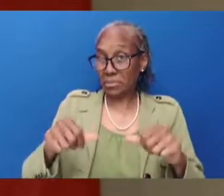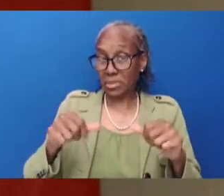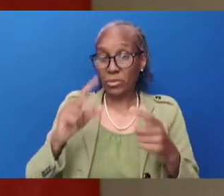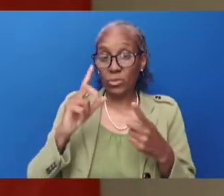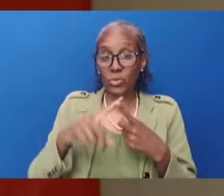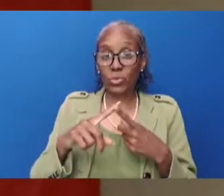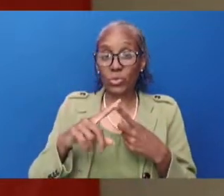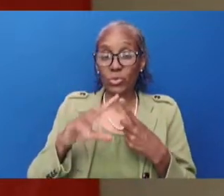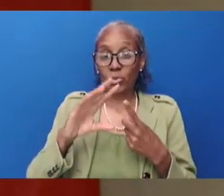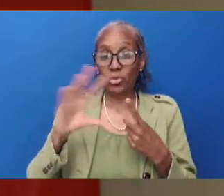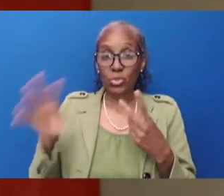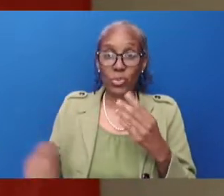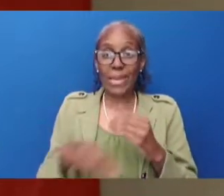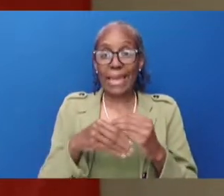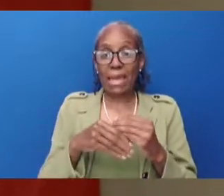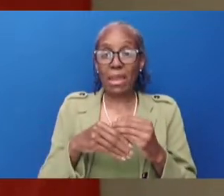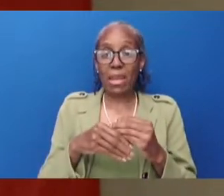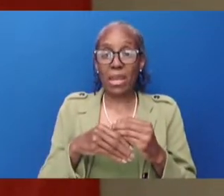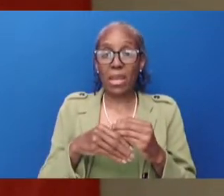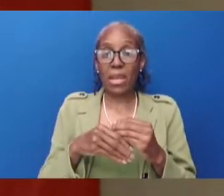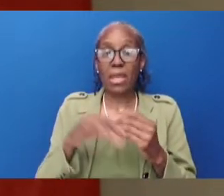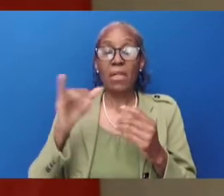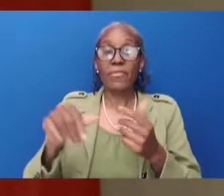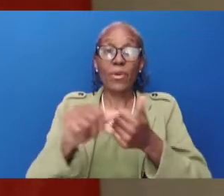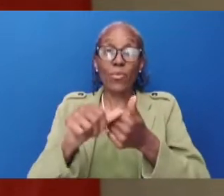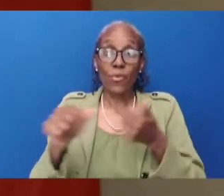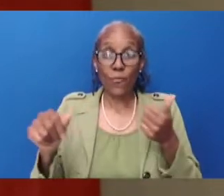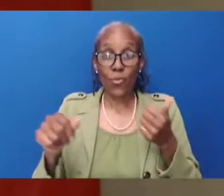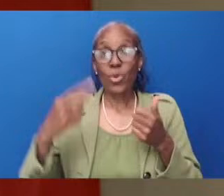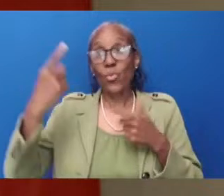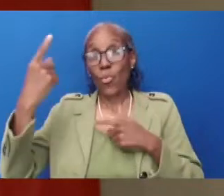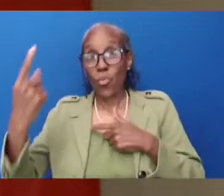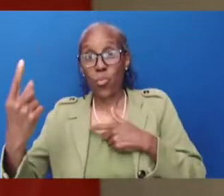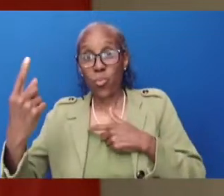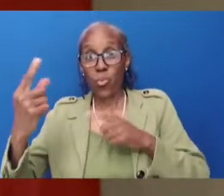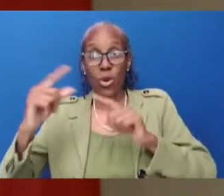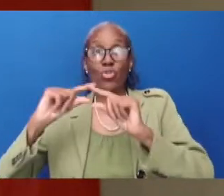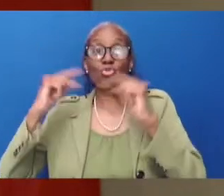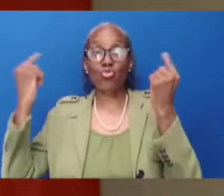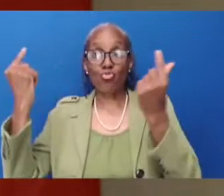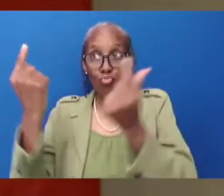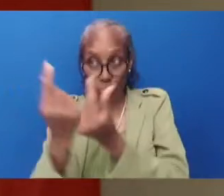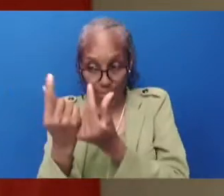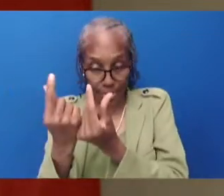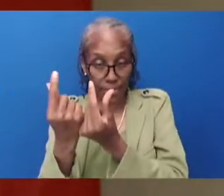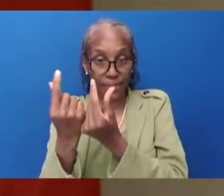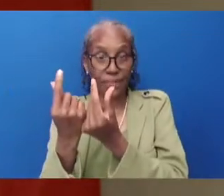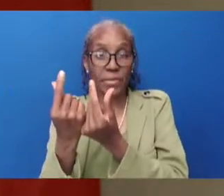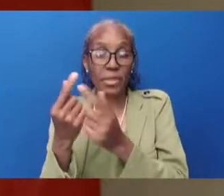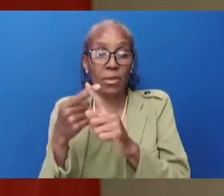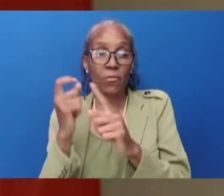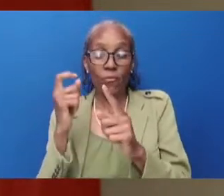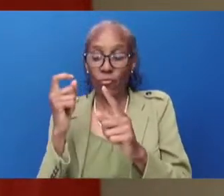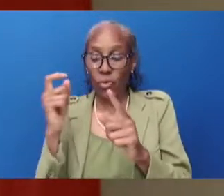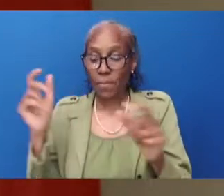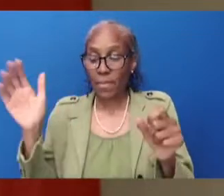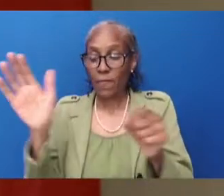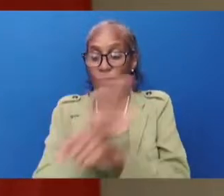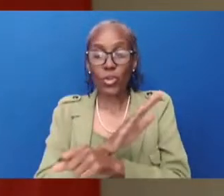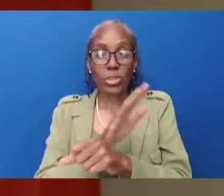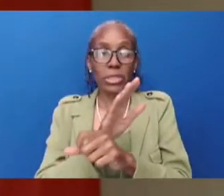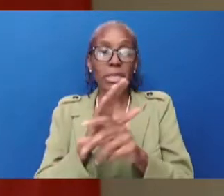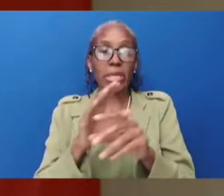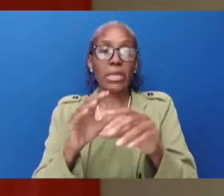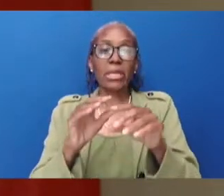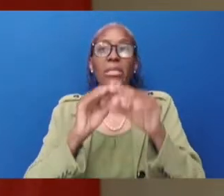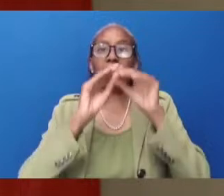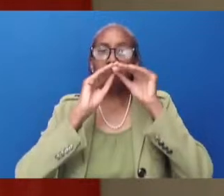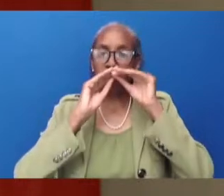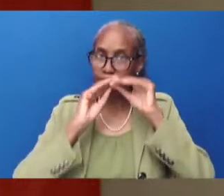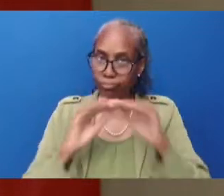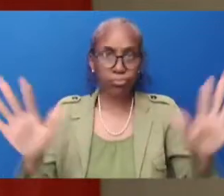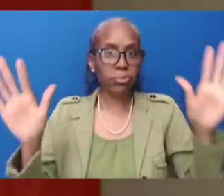MY SECOND QUESTION IS, IS THERE